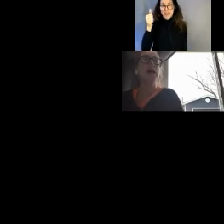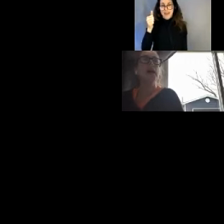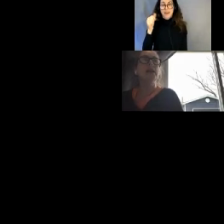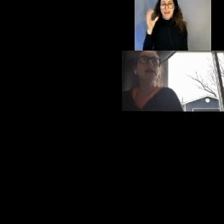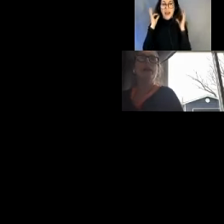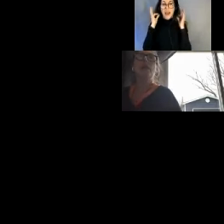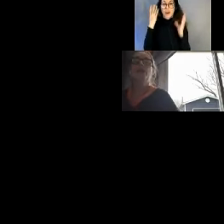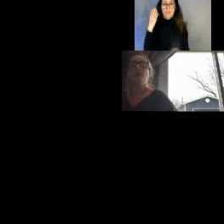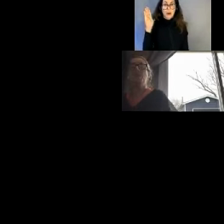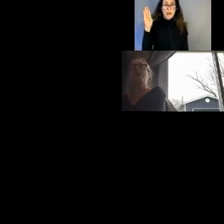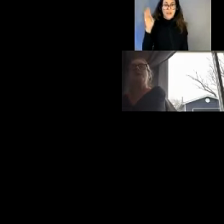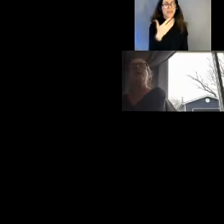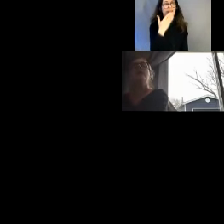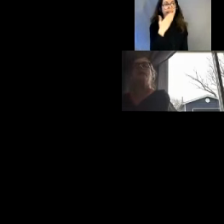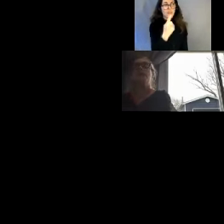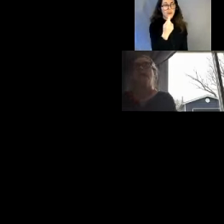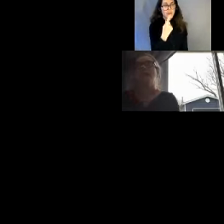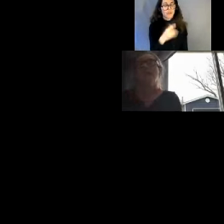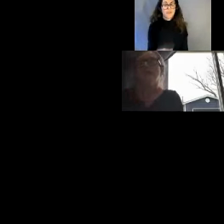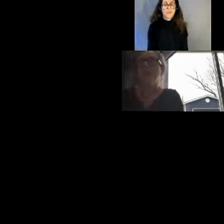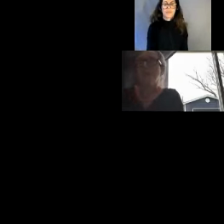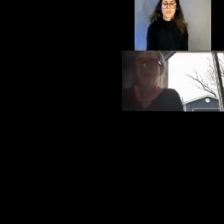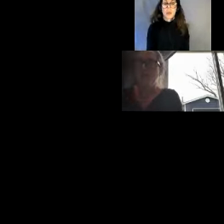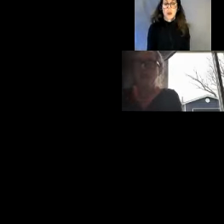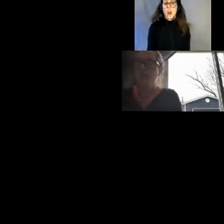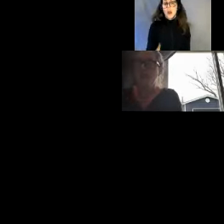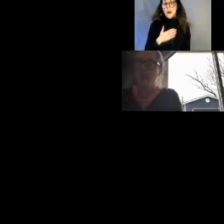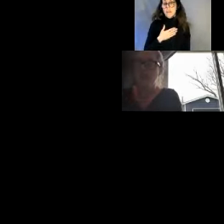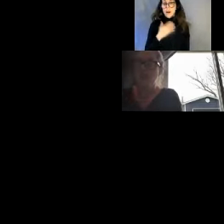My preferred pronouns are she and her. I am a white